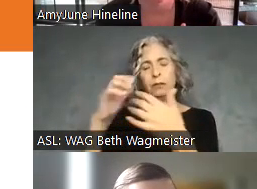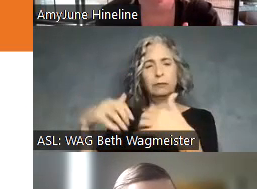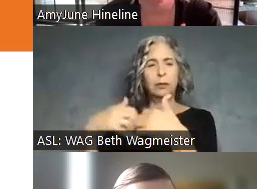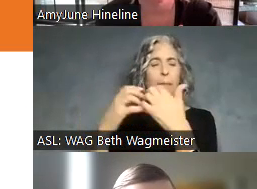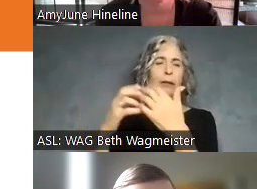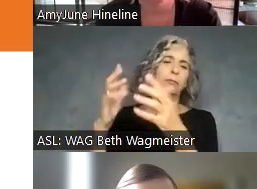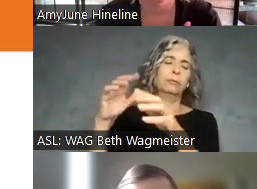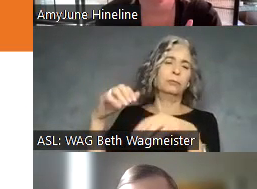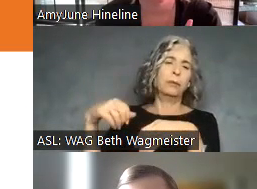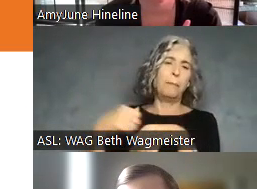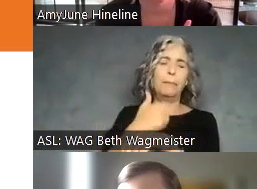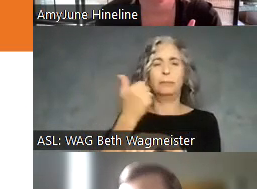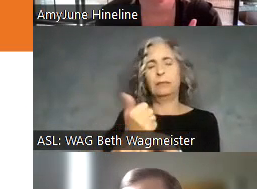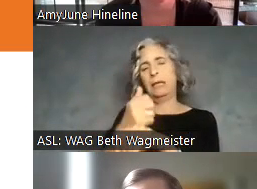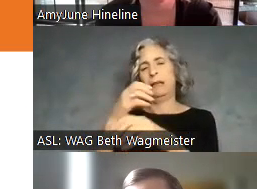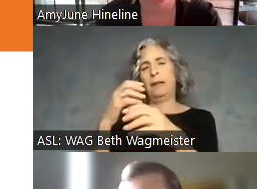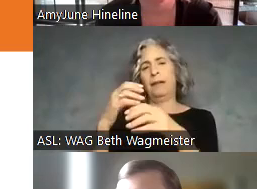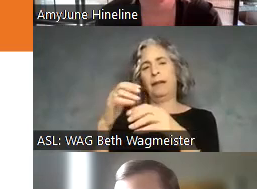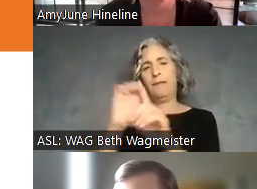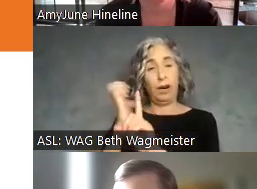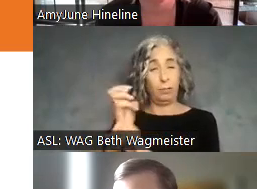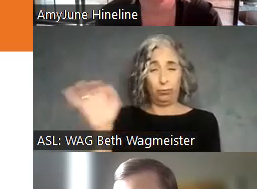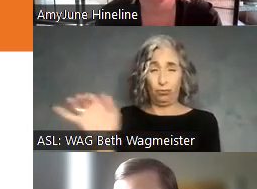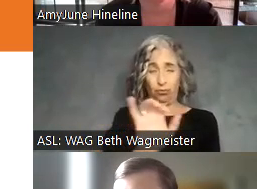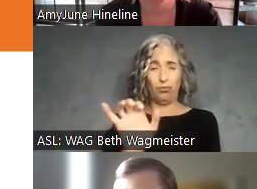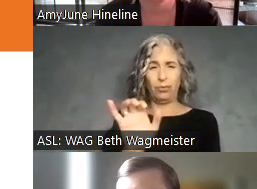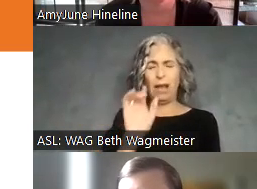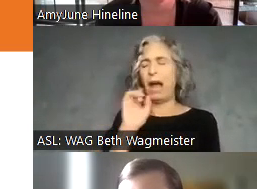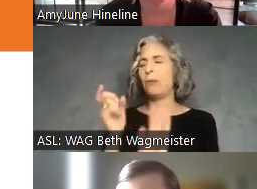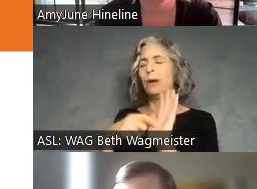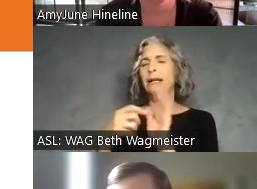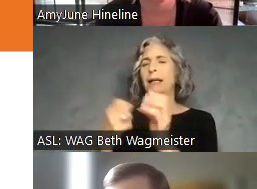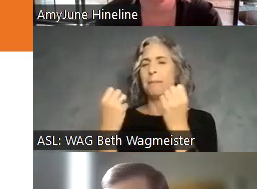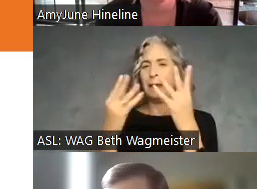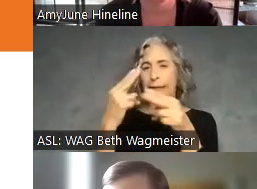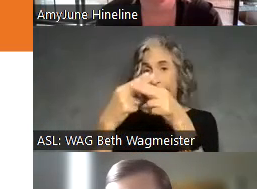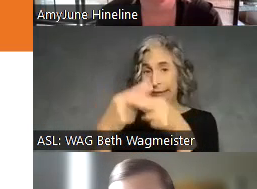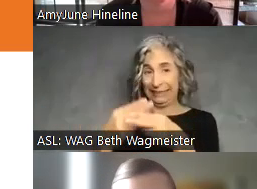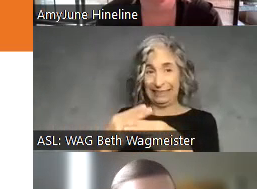miniseries, An Accessibility Journey, with "Getting started - Understanding